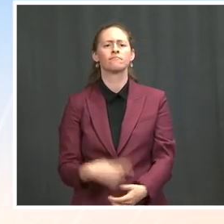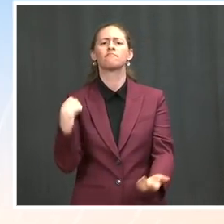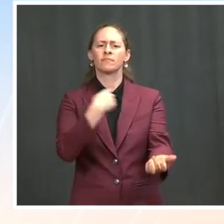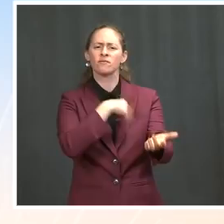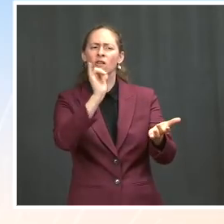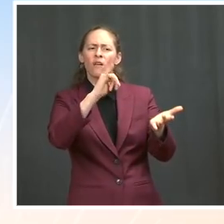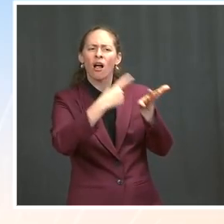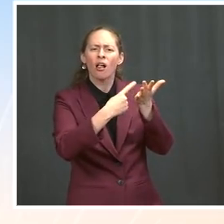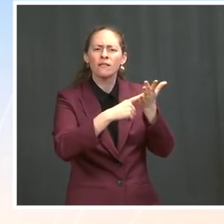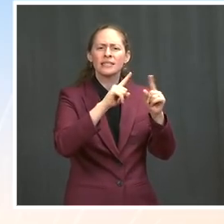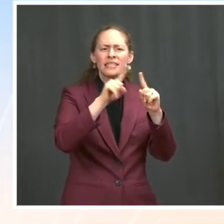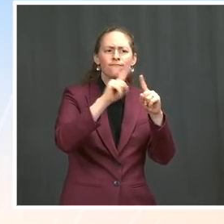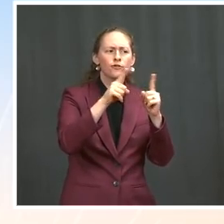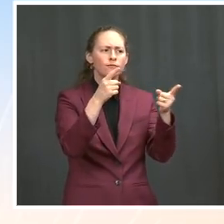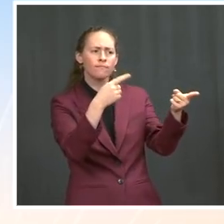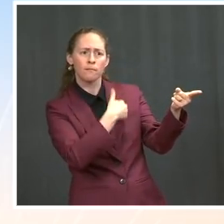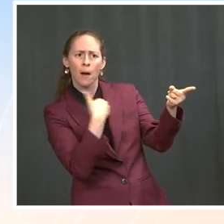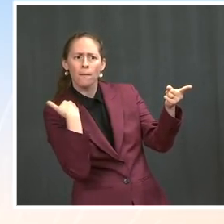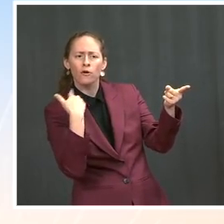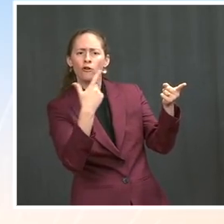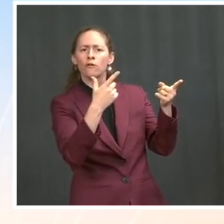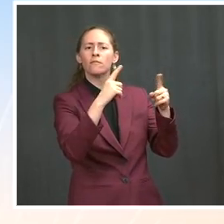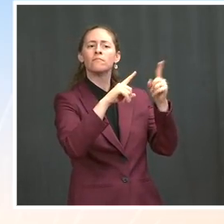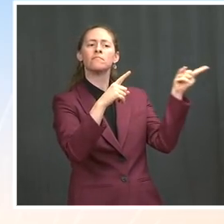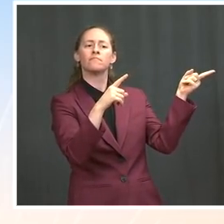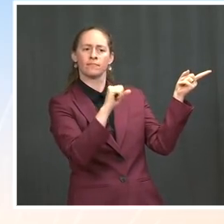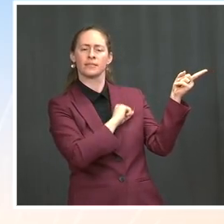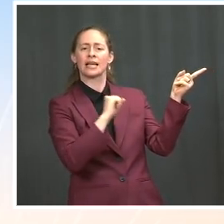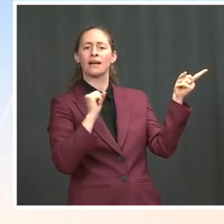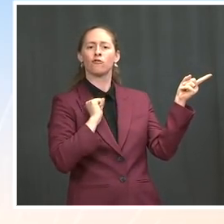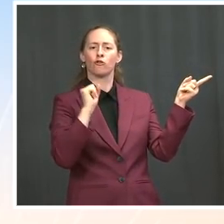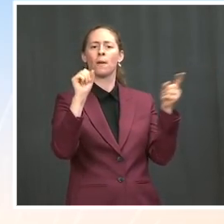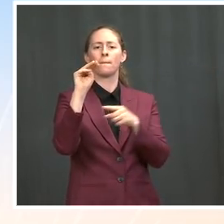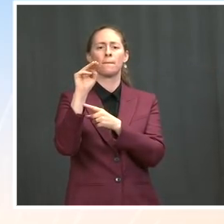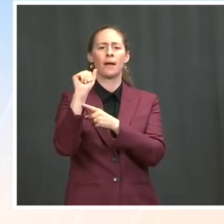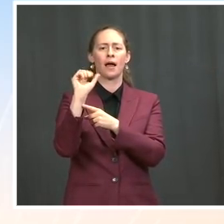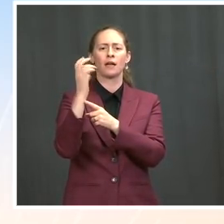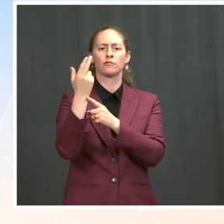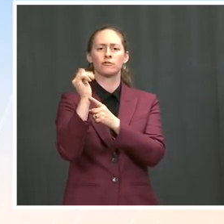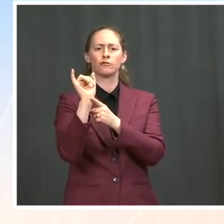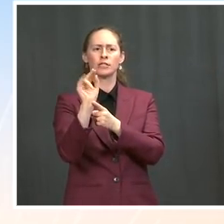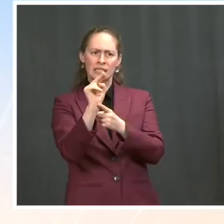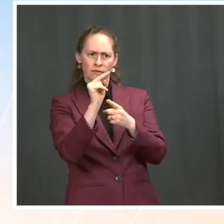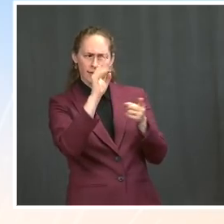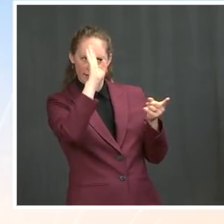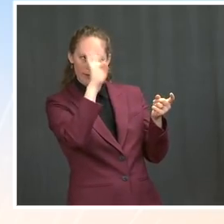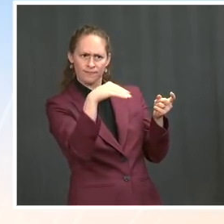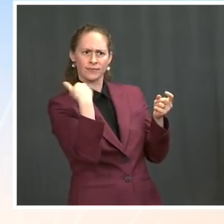including Senator Manchin, as you all know, over the last couple of weeks. And he will continue to advocate.